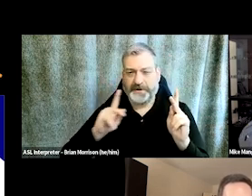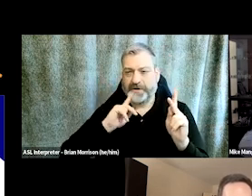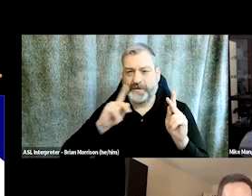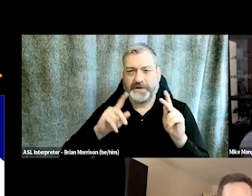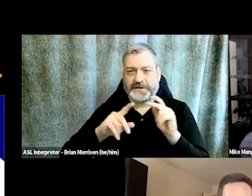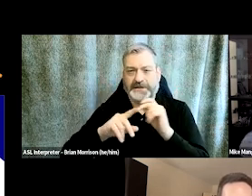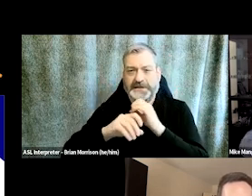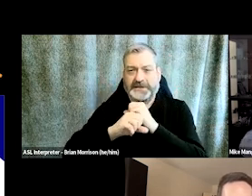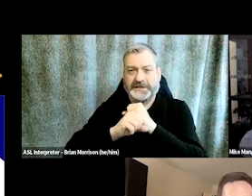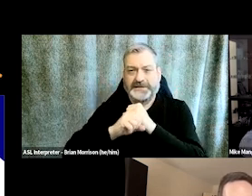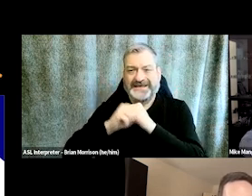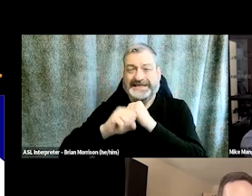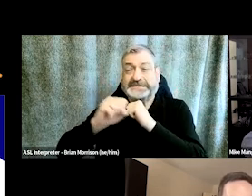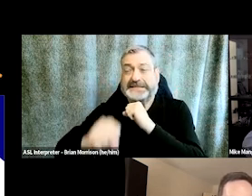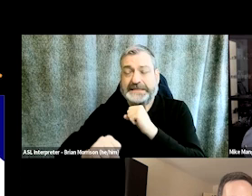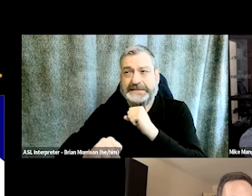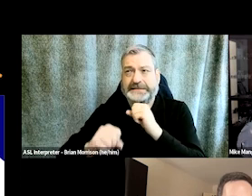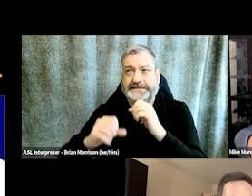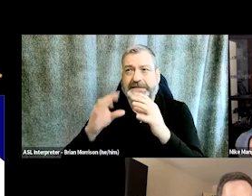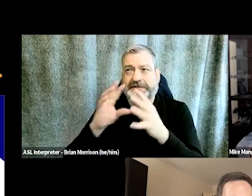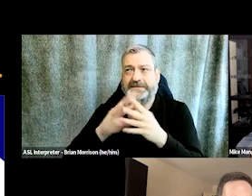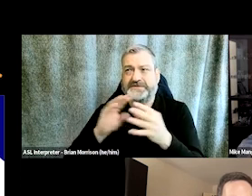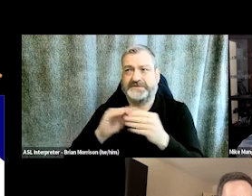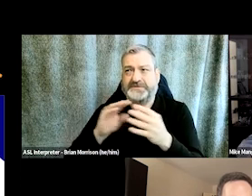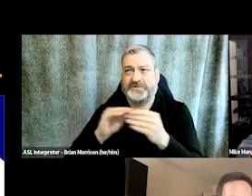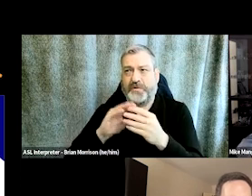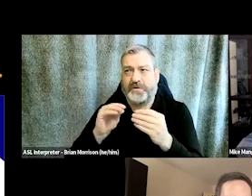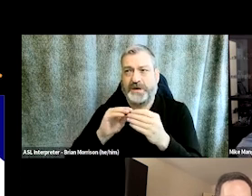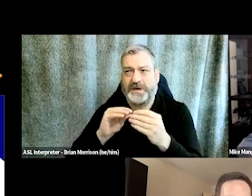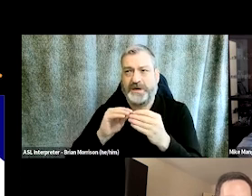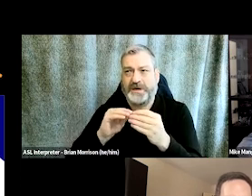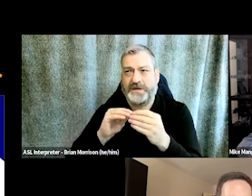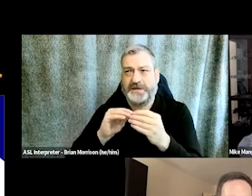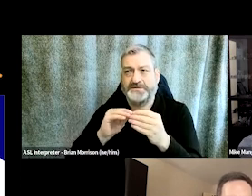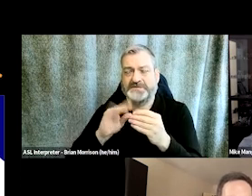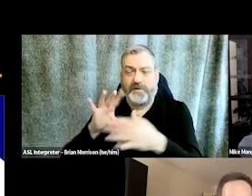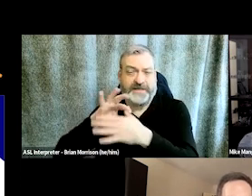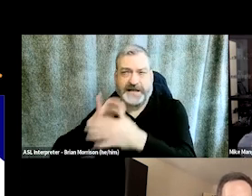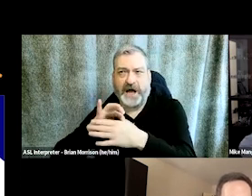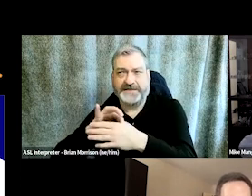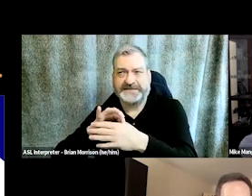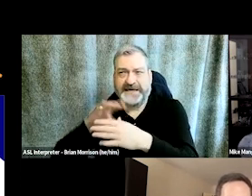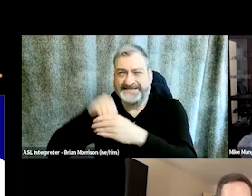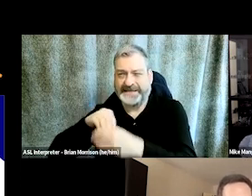into the alt text, where that content only lives in the alt text. And I was kind of curious what you thought about that?